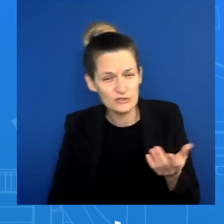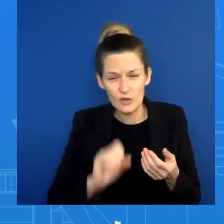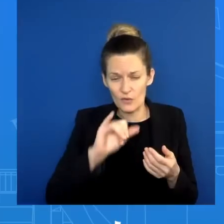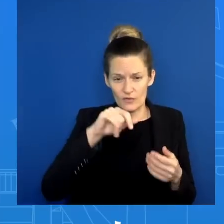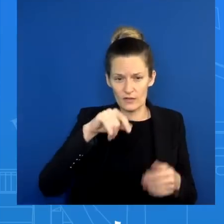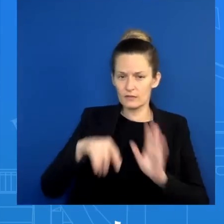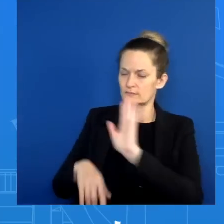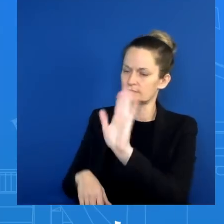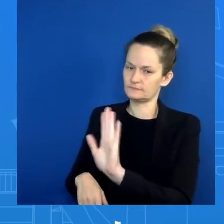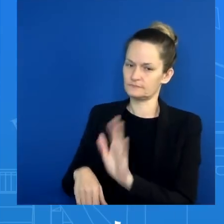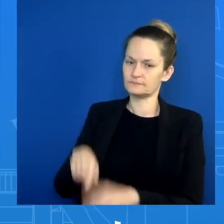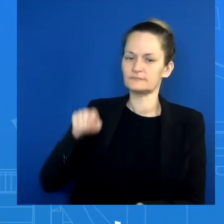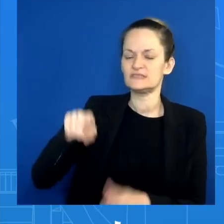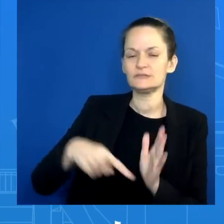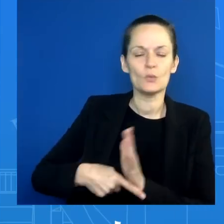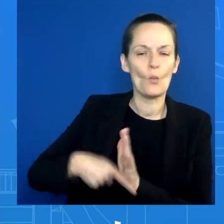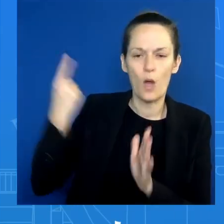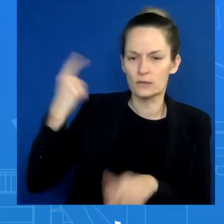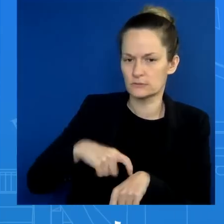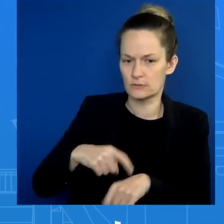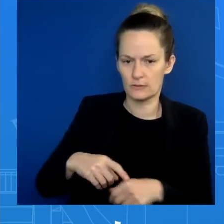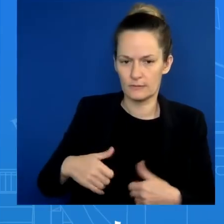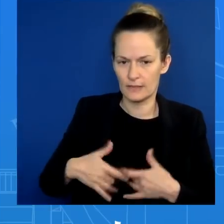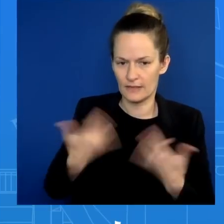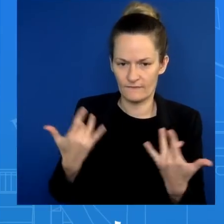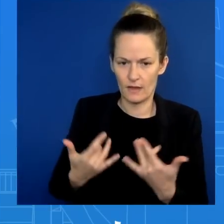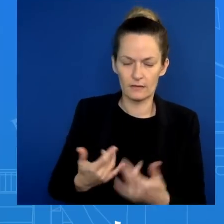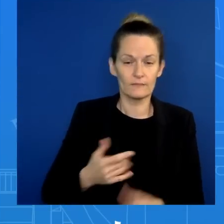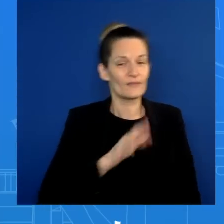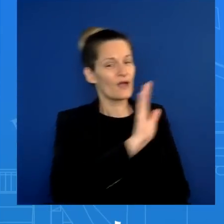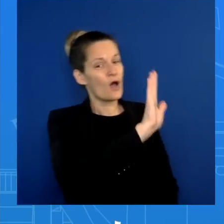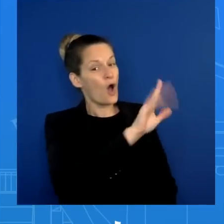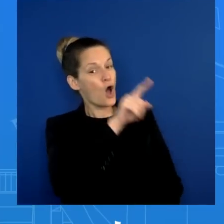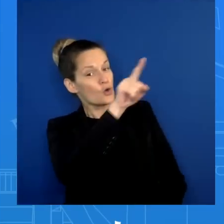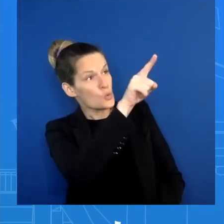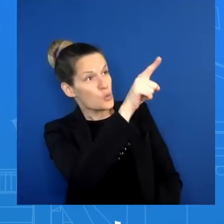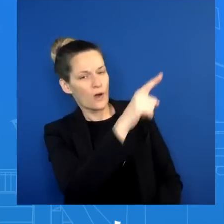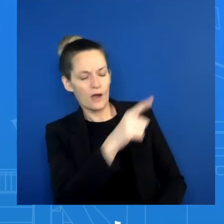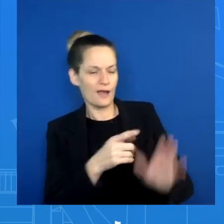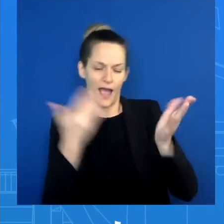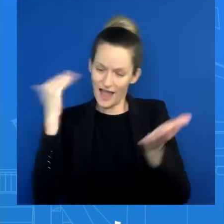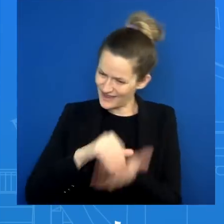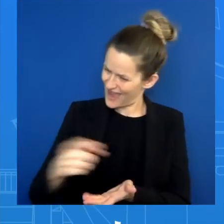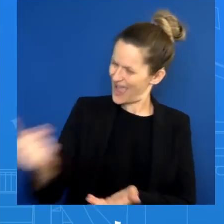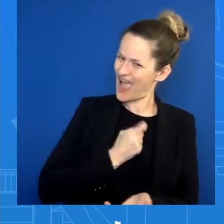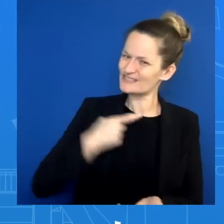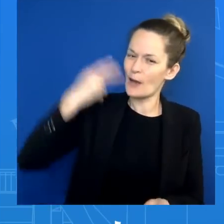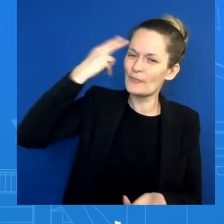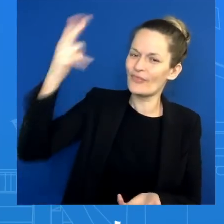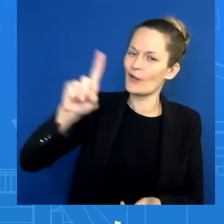They say this this nonpartisan, ongoing. Inflation says it's just going to go back up again. Was the president okay with this